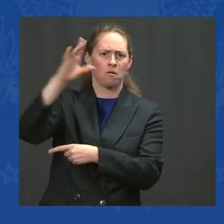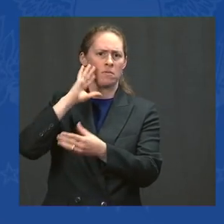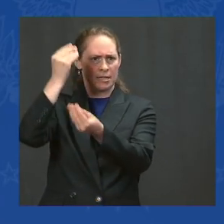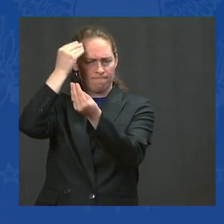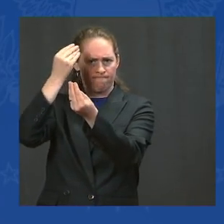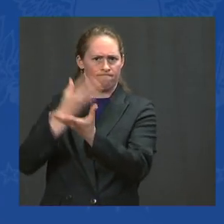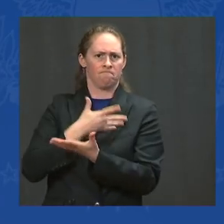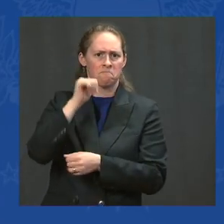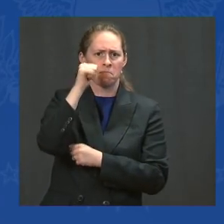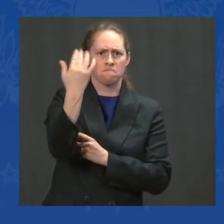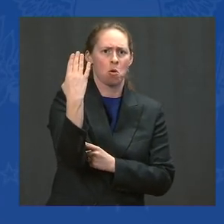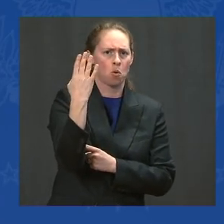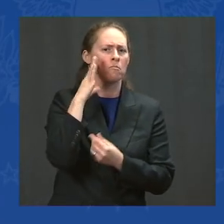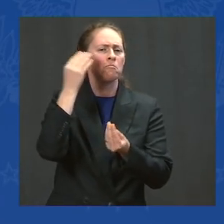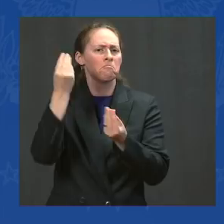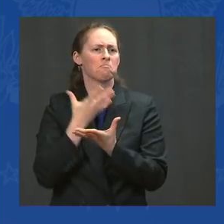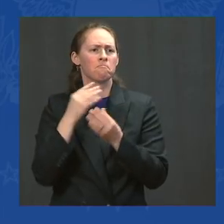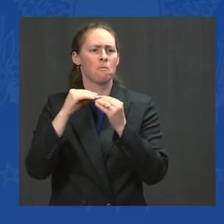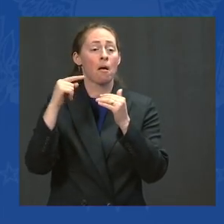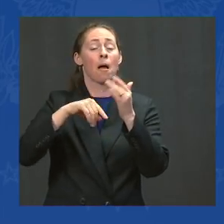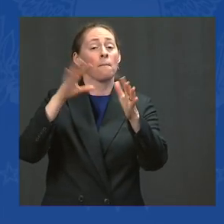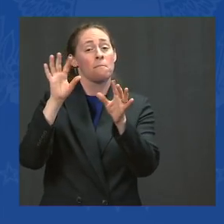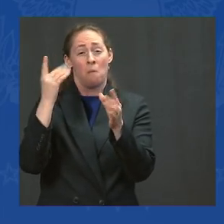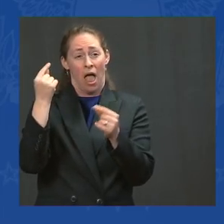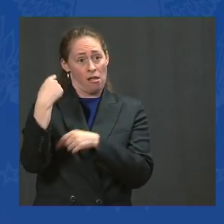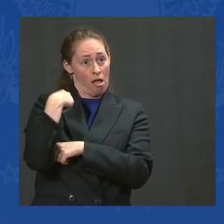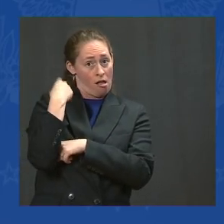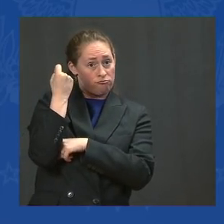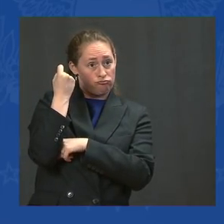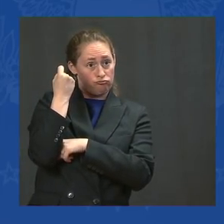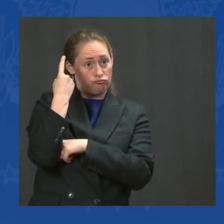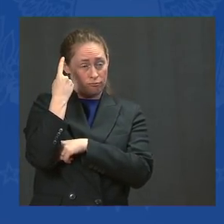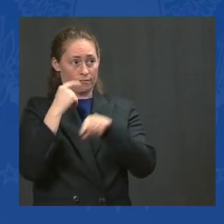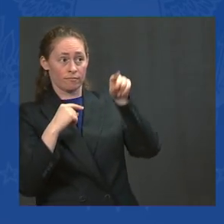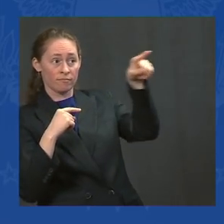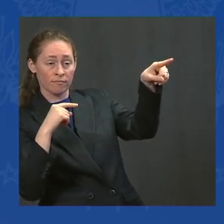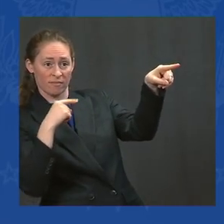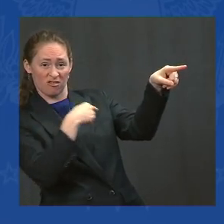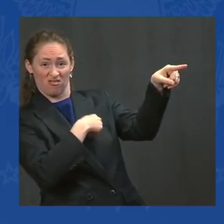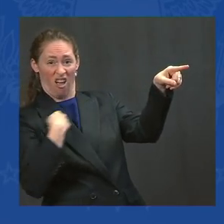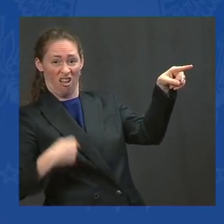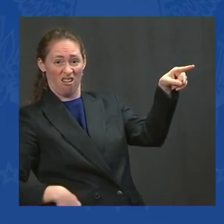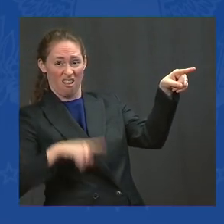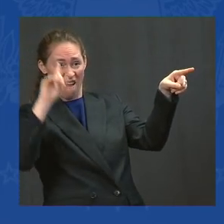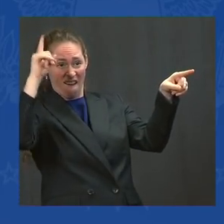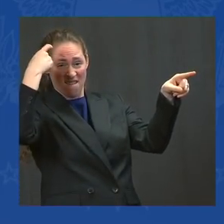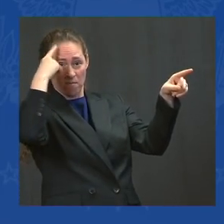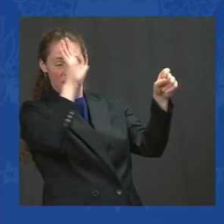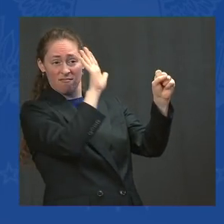my understanding is that the Chinese government, not unlike the Russian government,